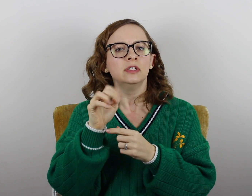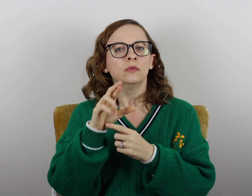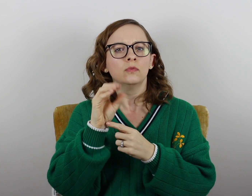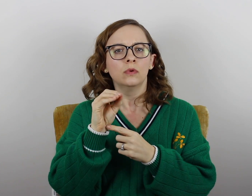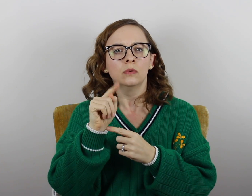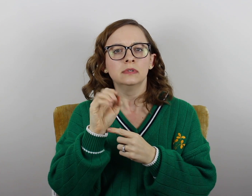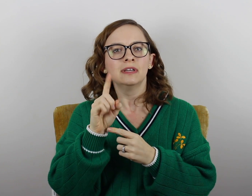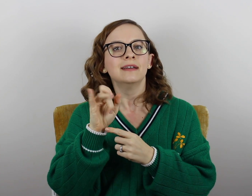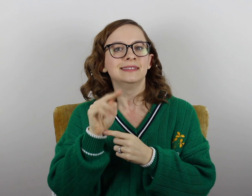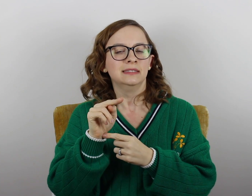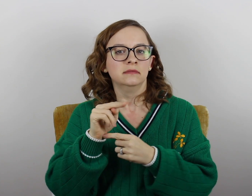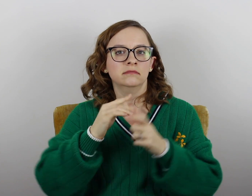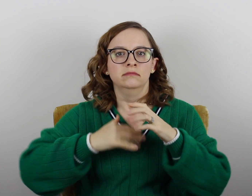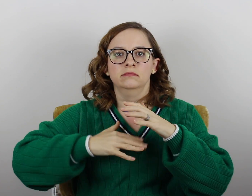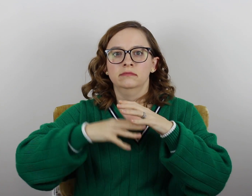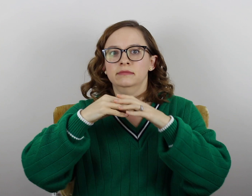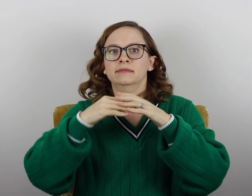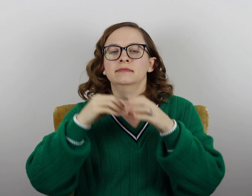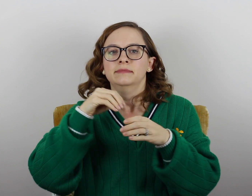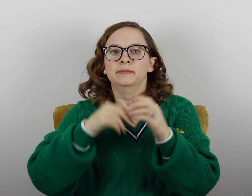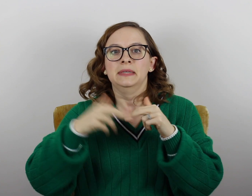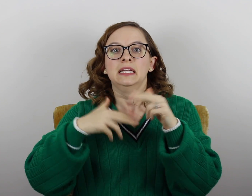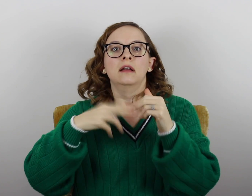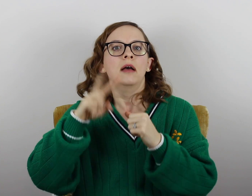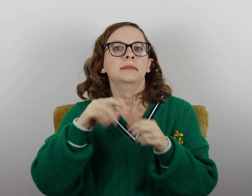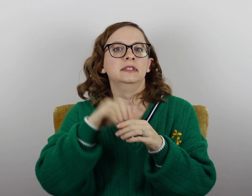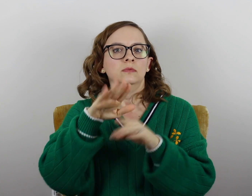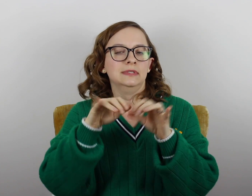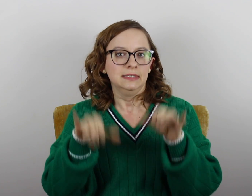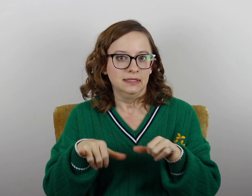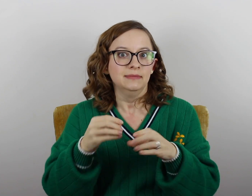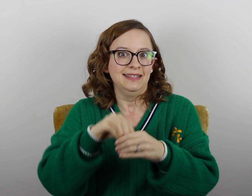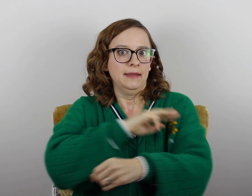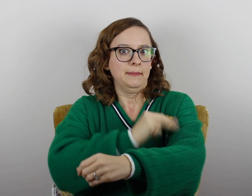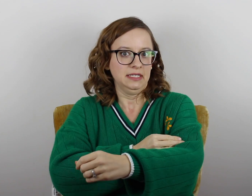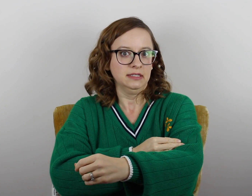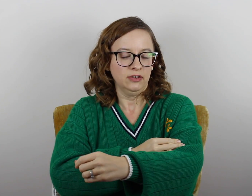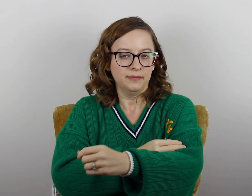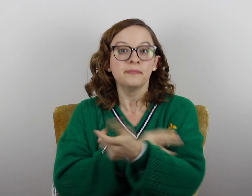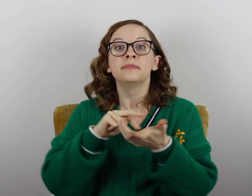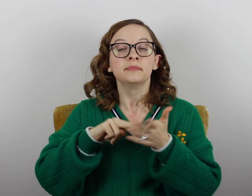Also, there's a neurotoxin that builds up in your system... well in the muscle.